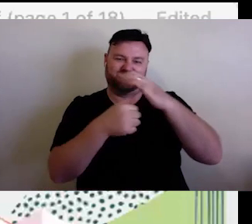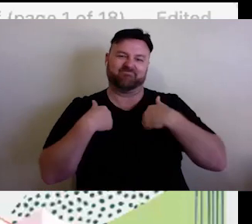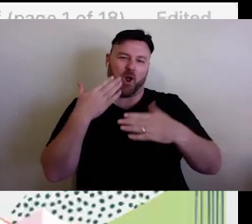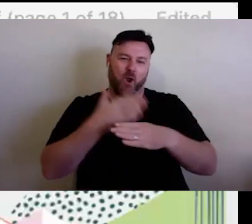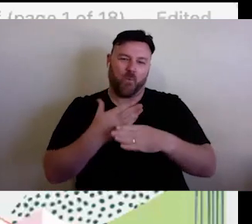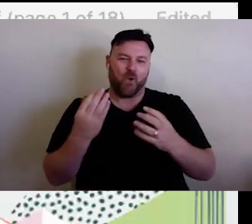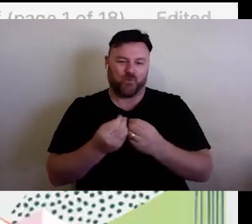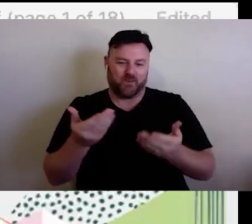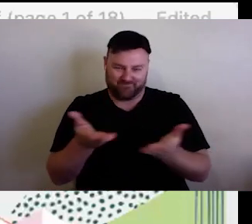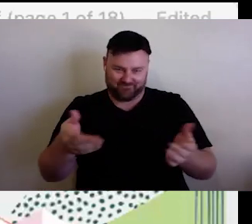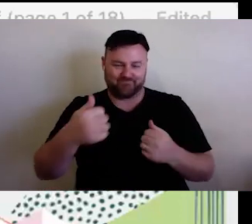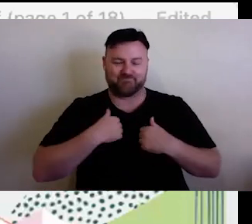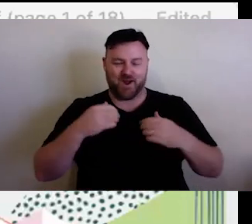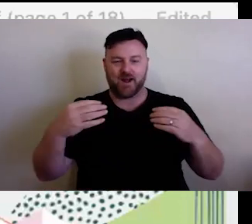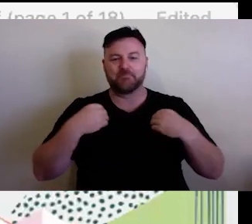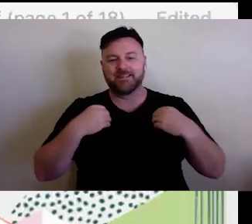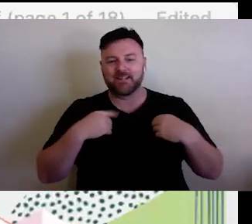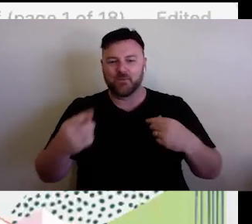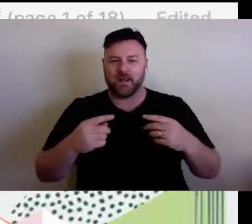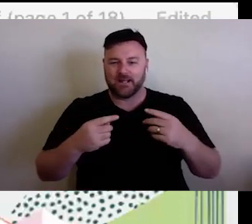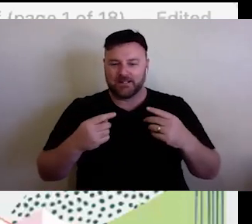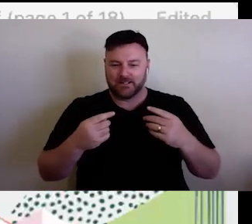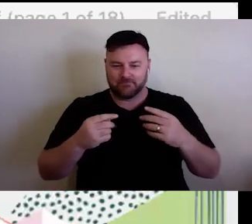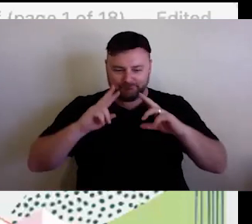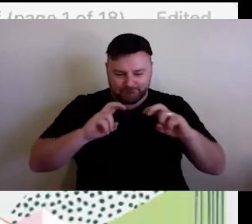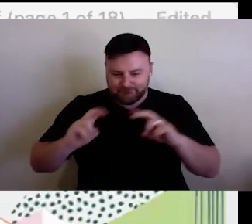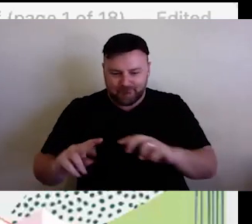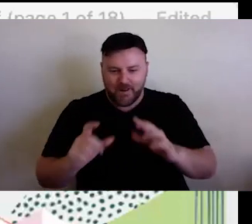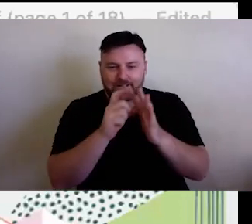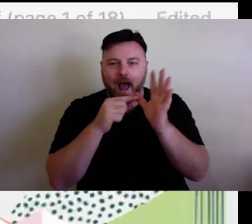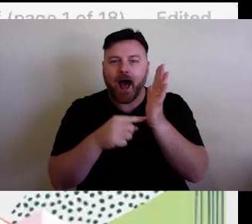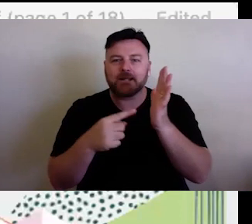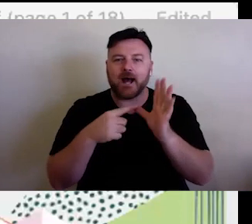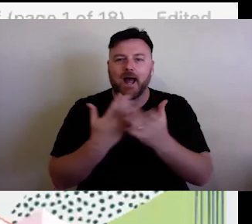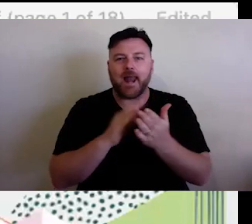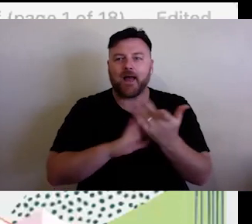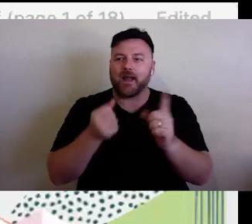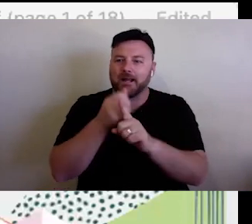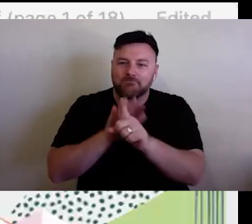lot of our work is in the arts and culture sector. I'd like to add my